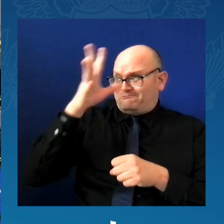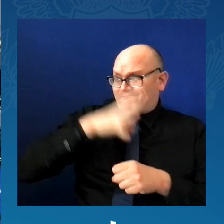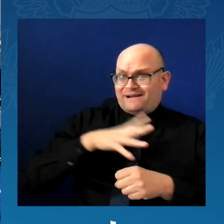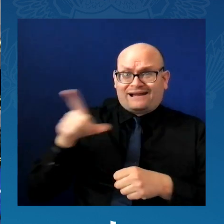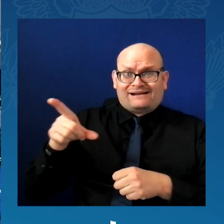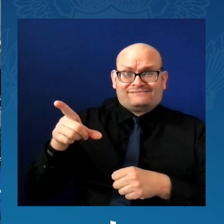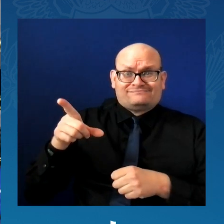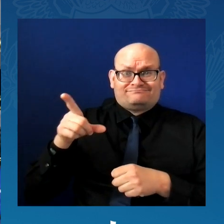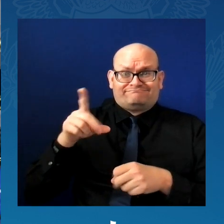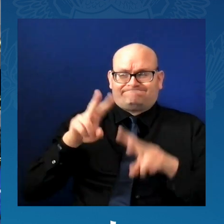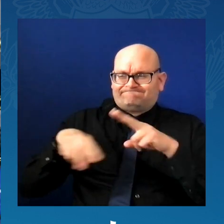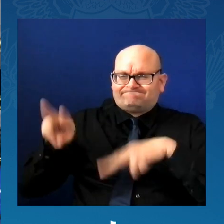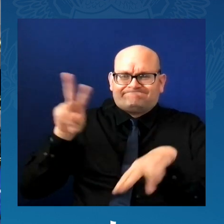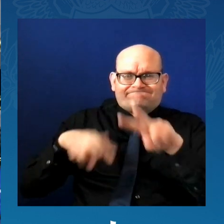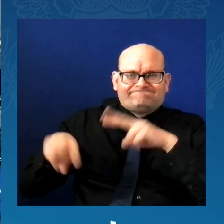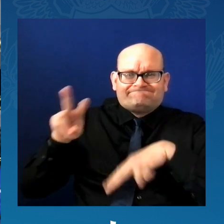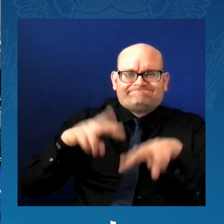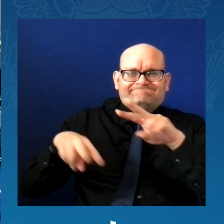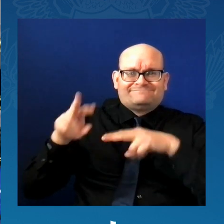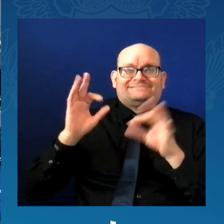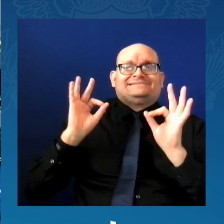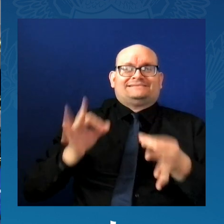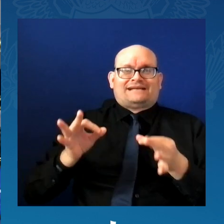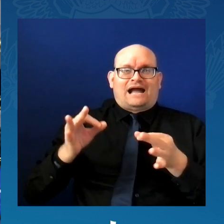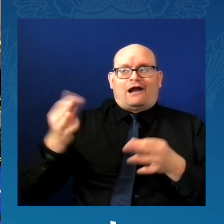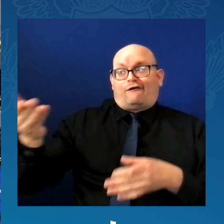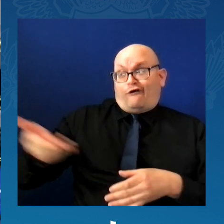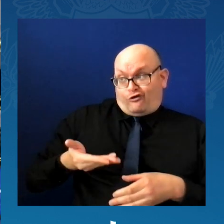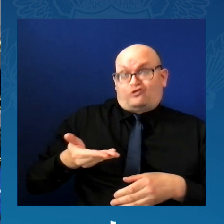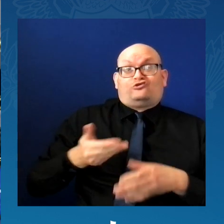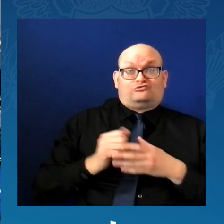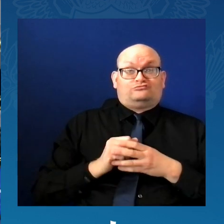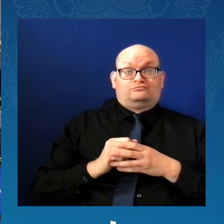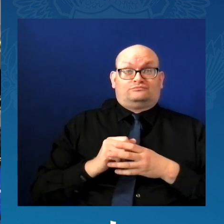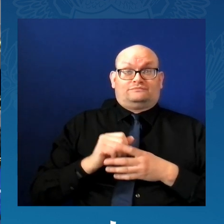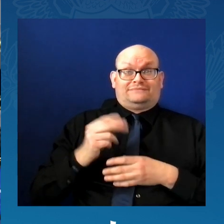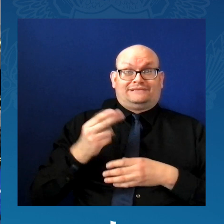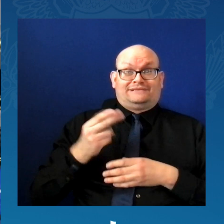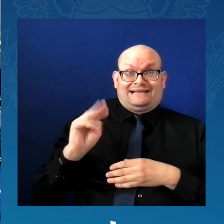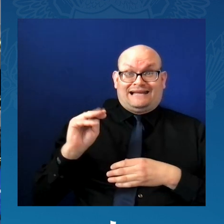We hired him and he's taken those military skills and been able to effectively pivot